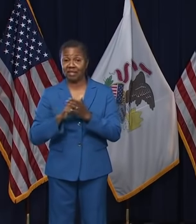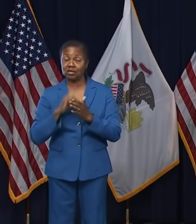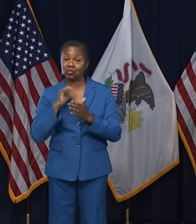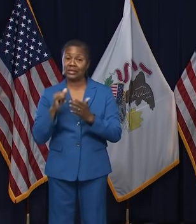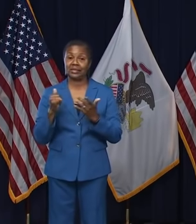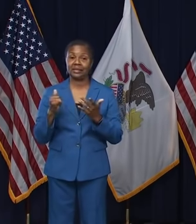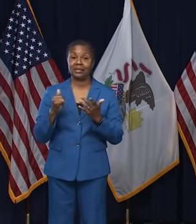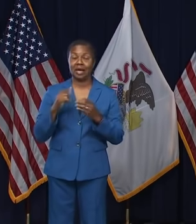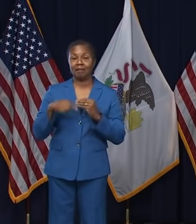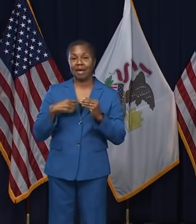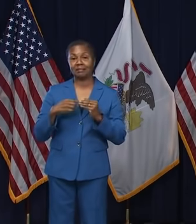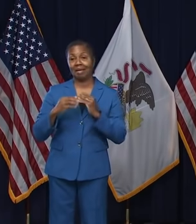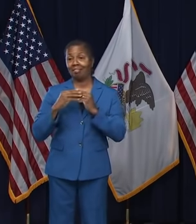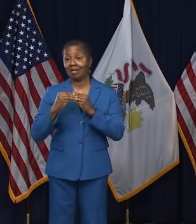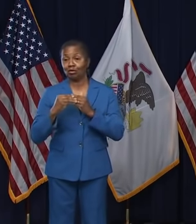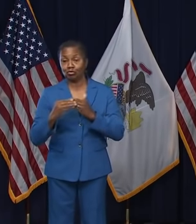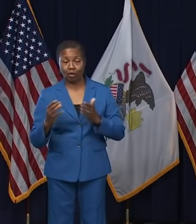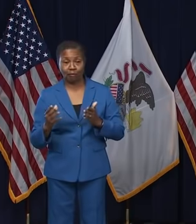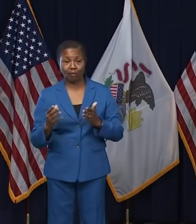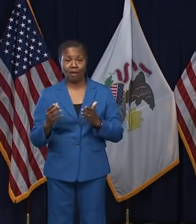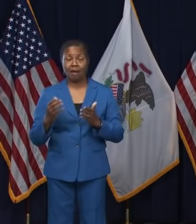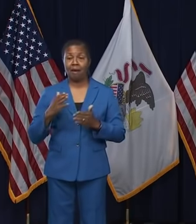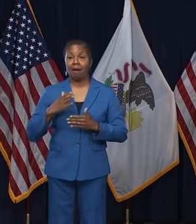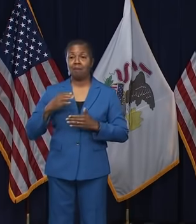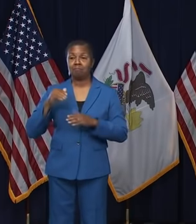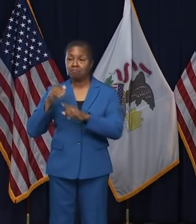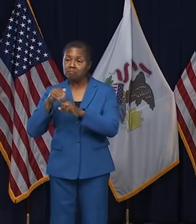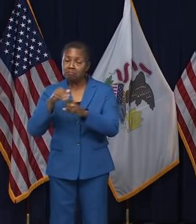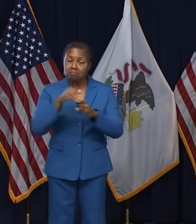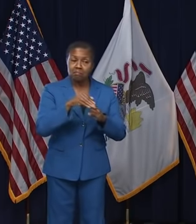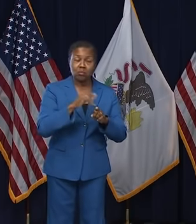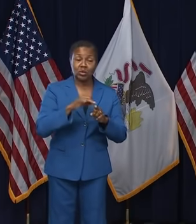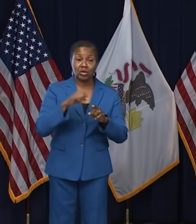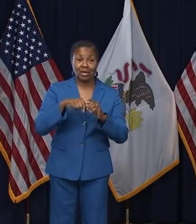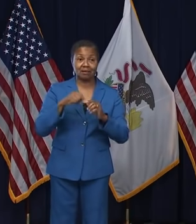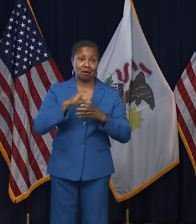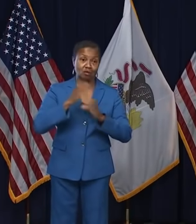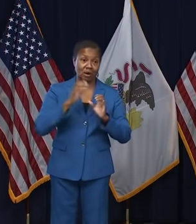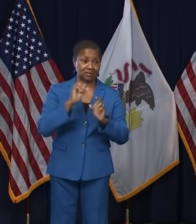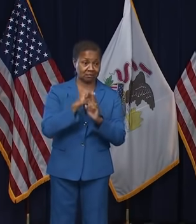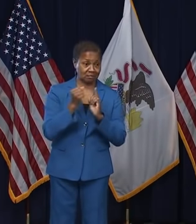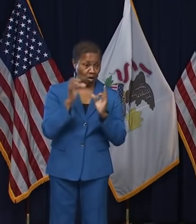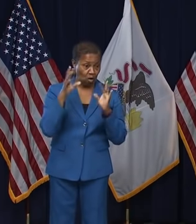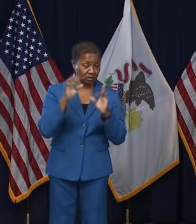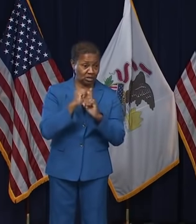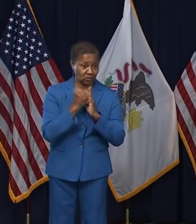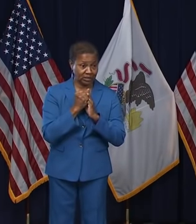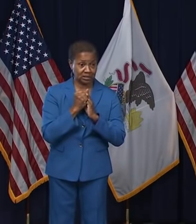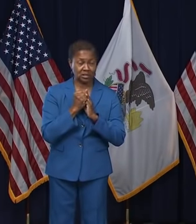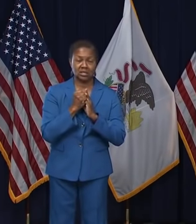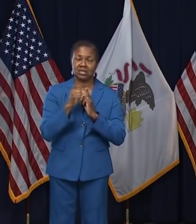you know to the extent there's any advertising about it it's really just about. Leadership